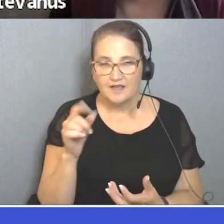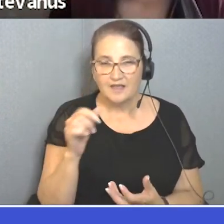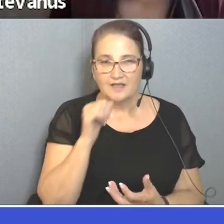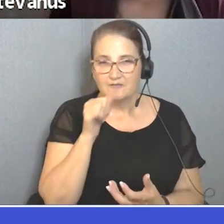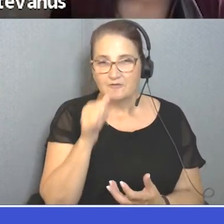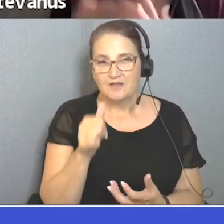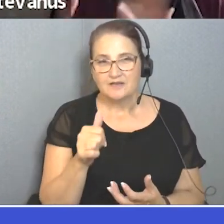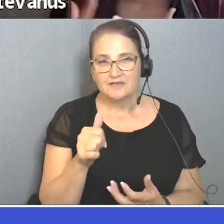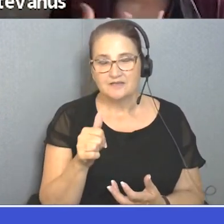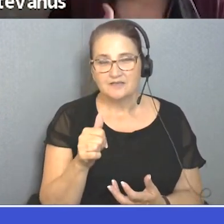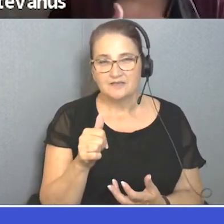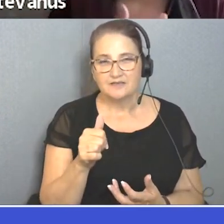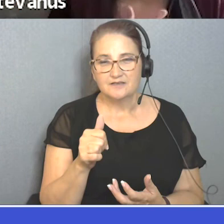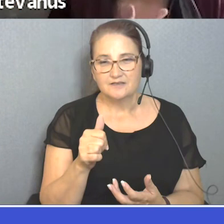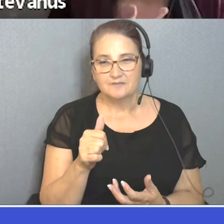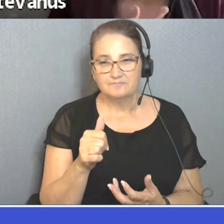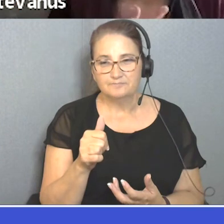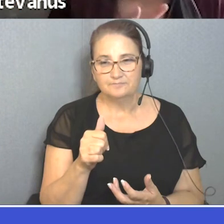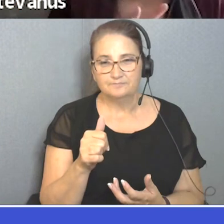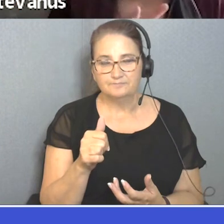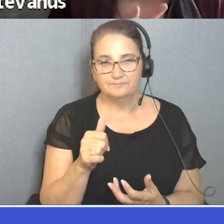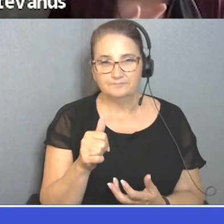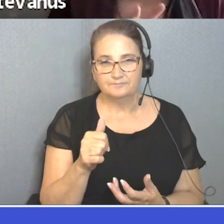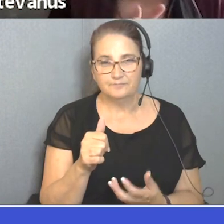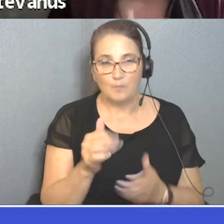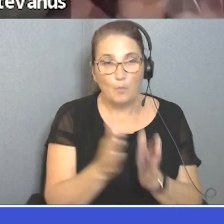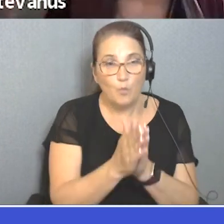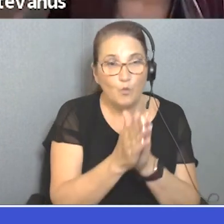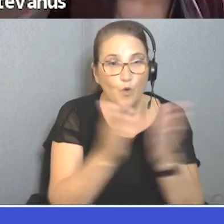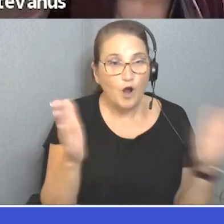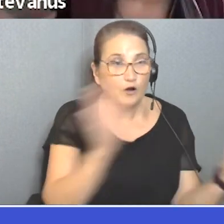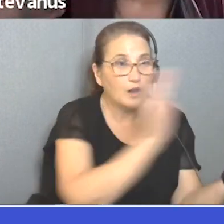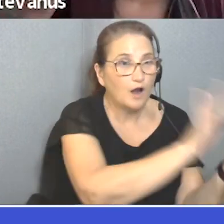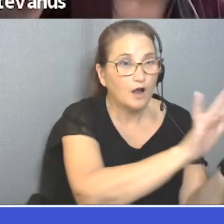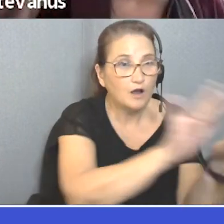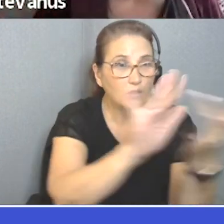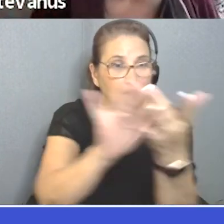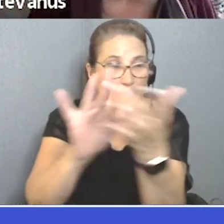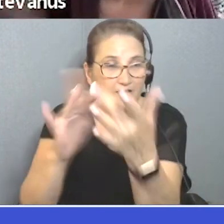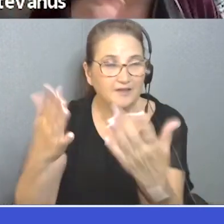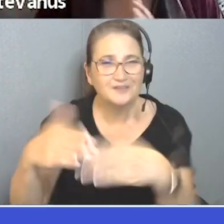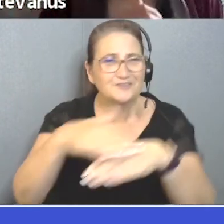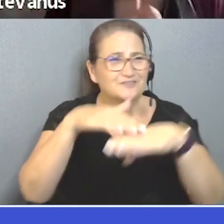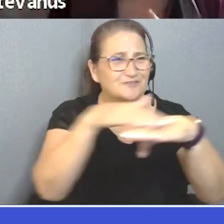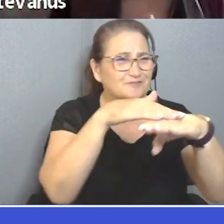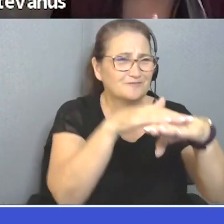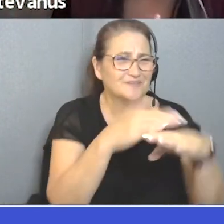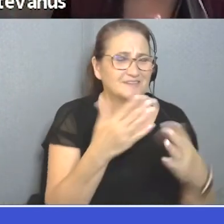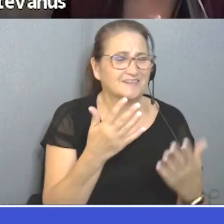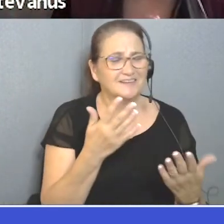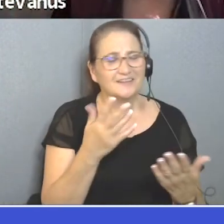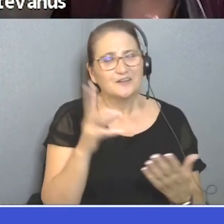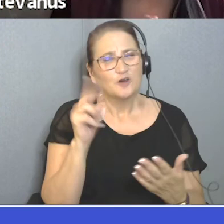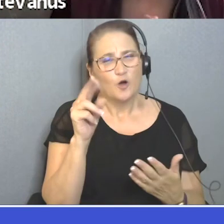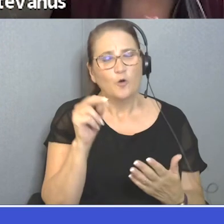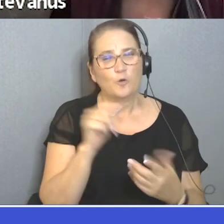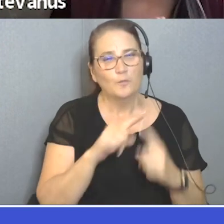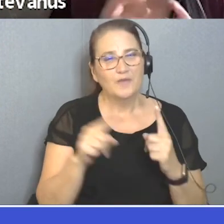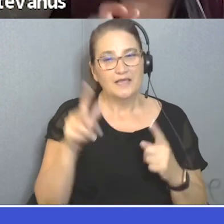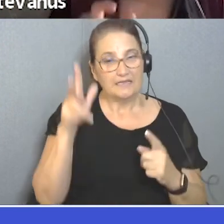I wouldn't necessarily categorize that broader outreach as necessarily